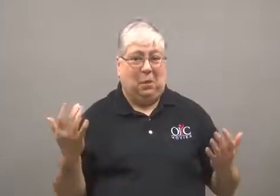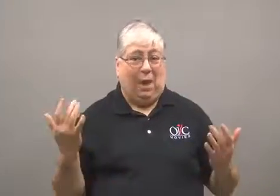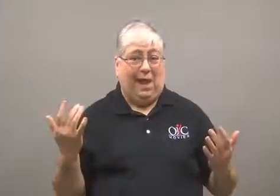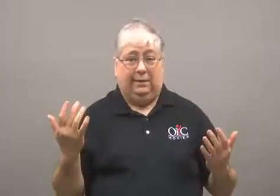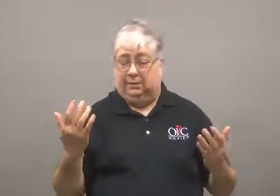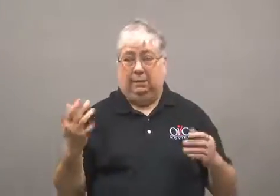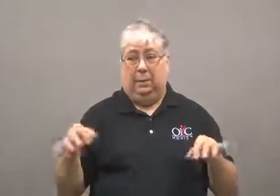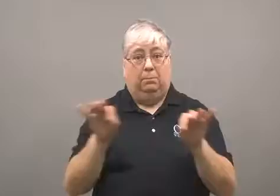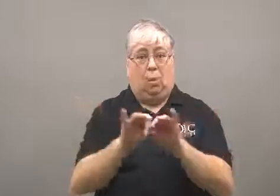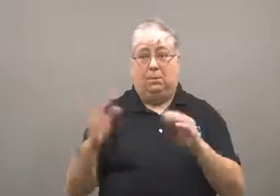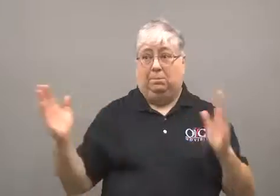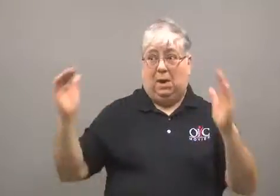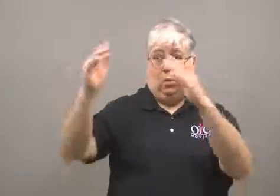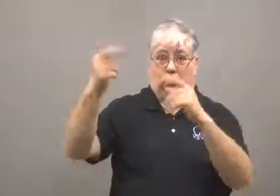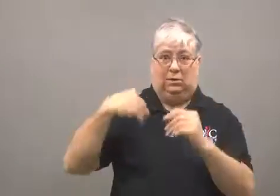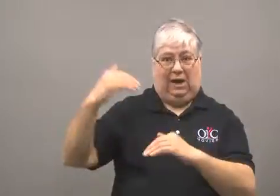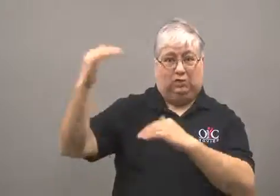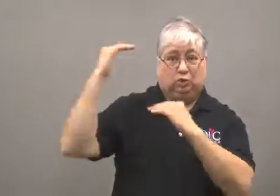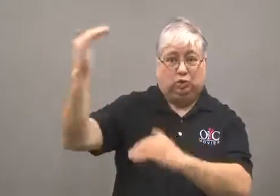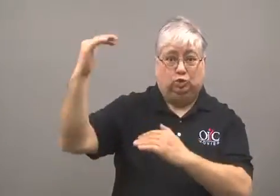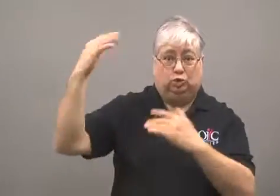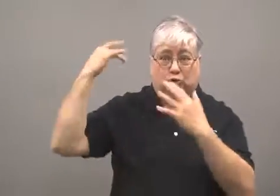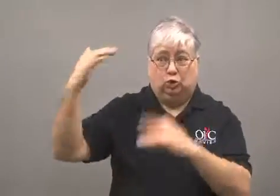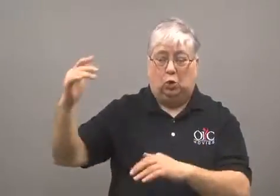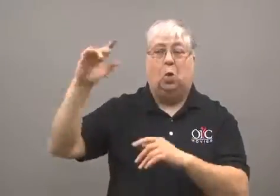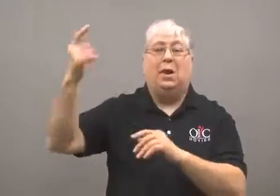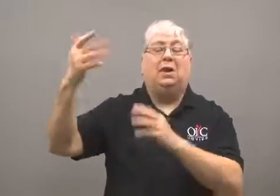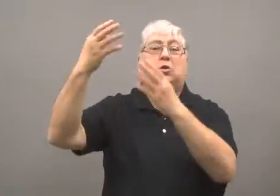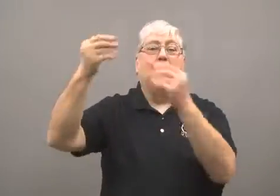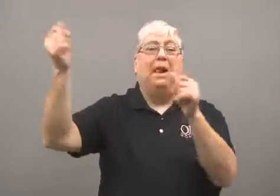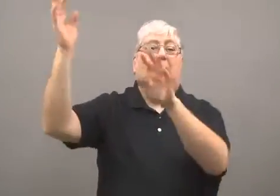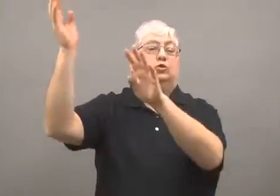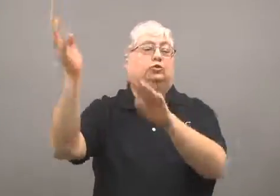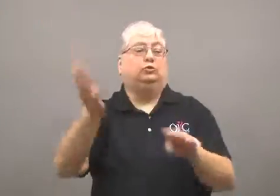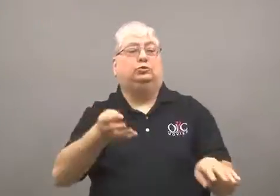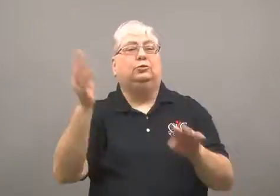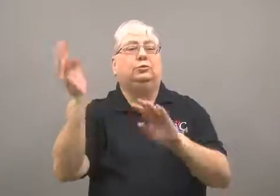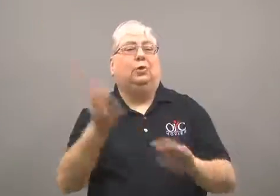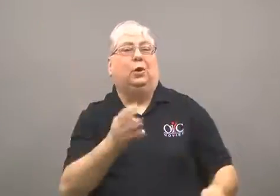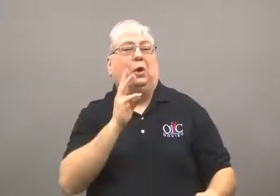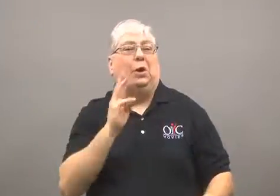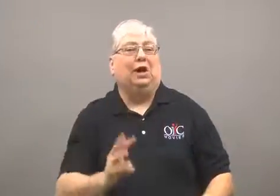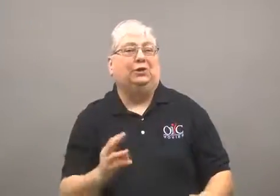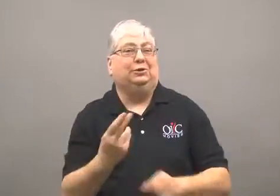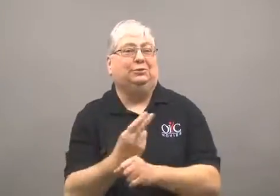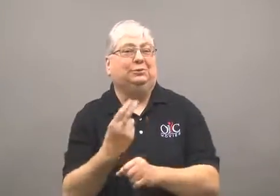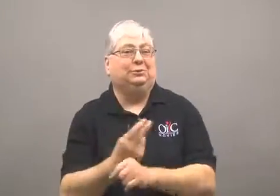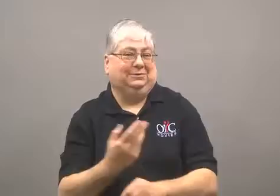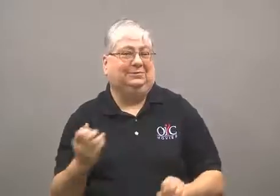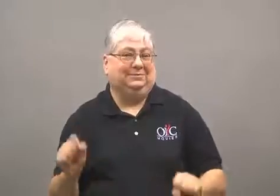The melting snowpack provides water for areas below, so it's pretty important.